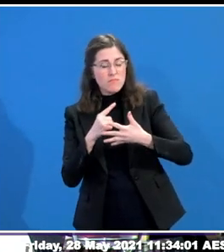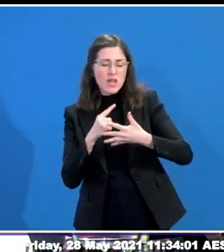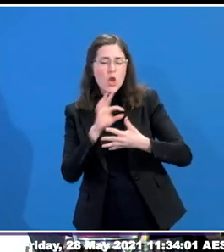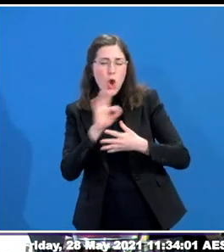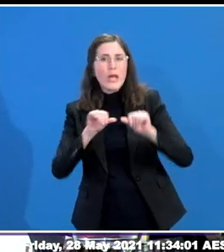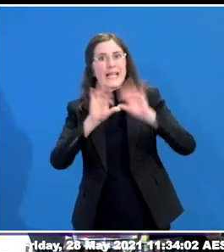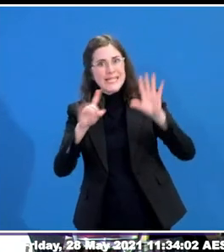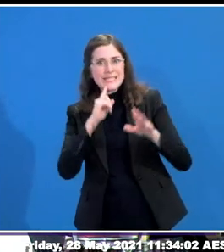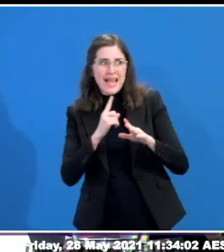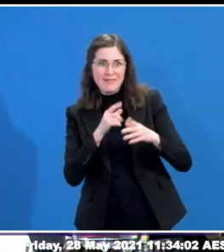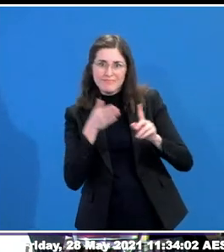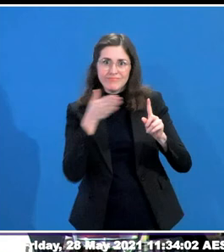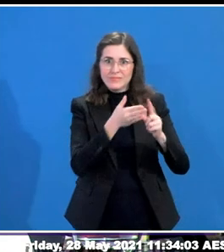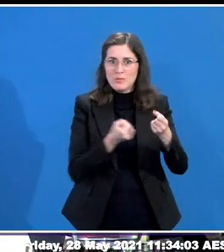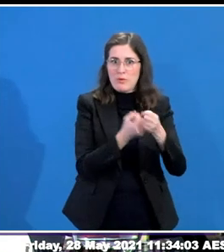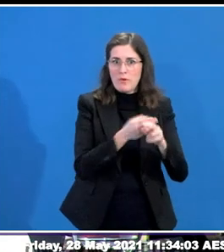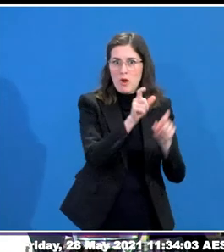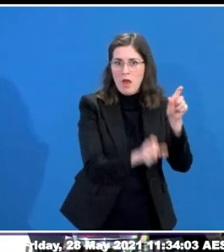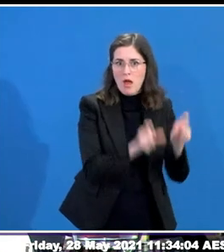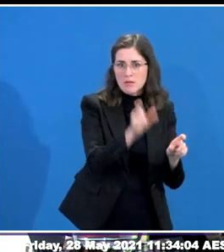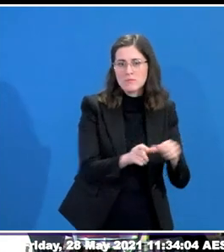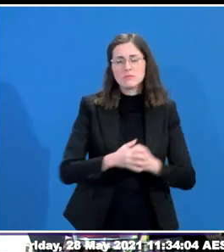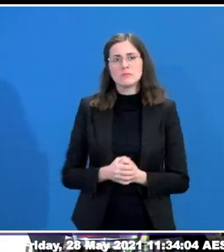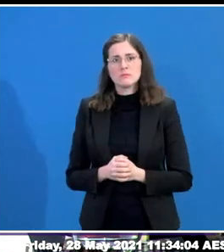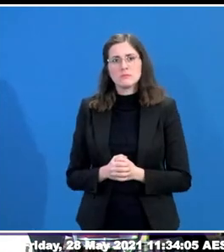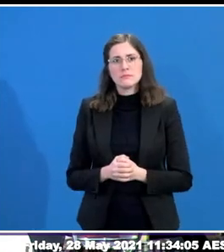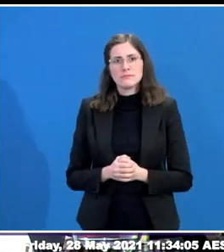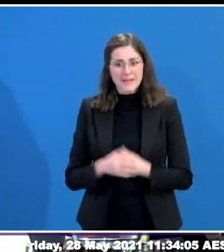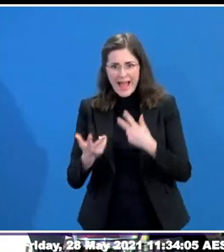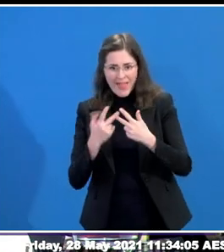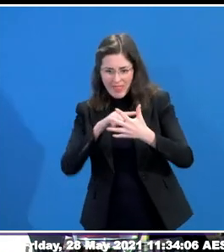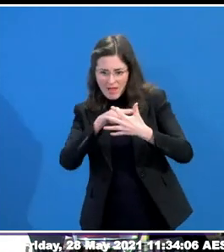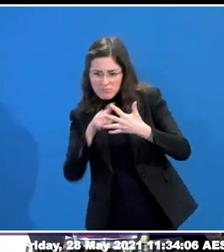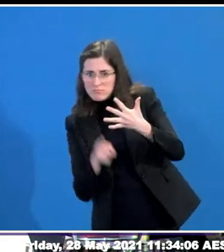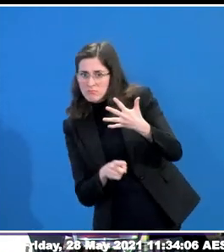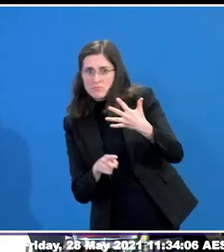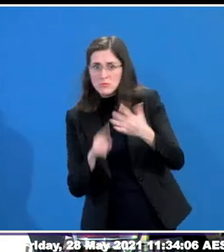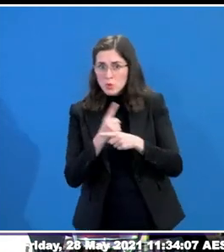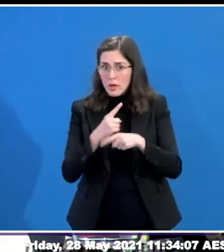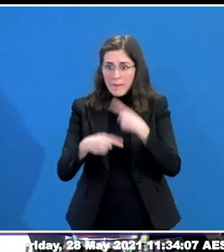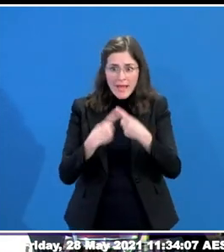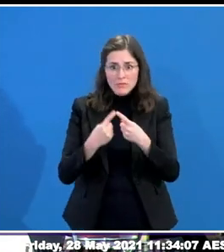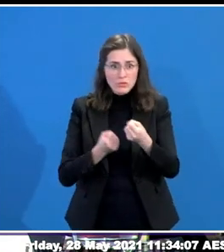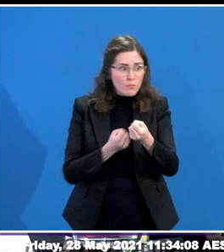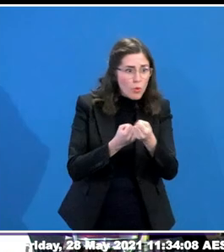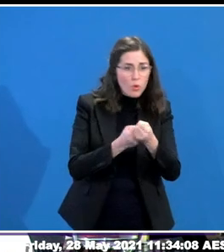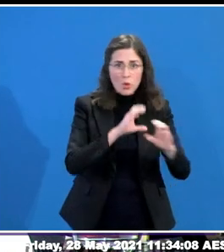And there is nothing in the immediate action items to identify any support or communication with any of the family?